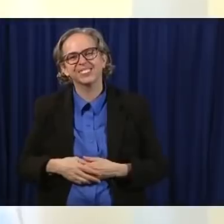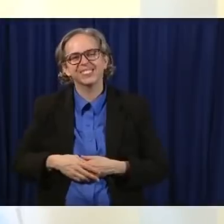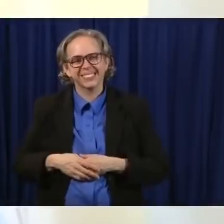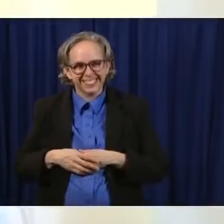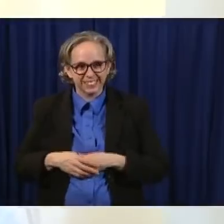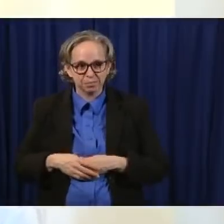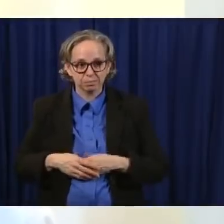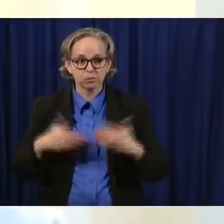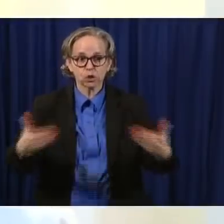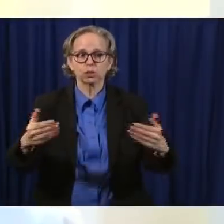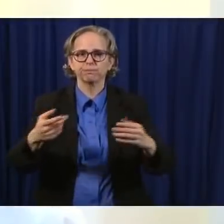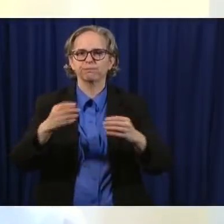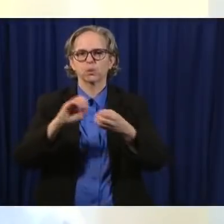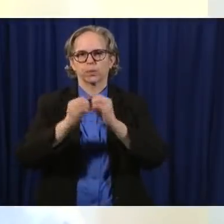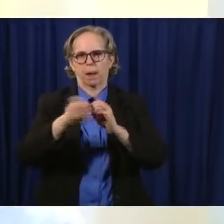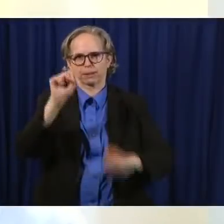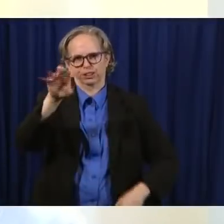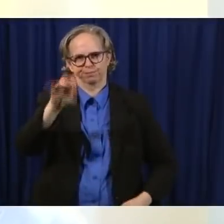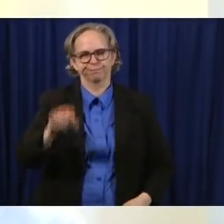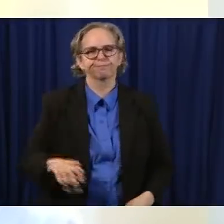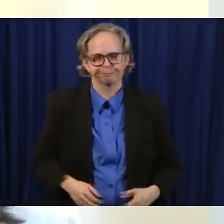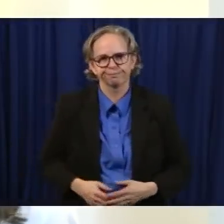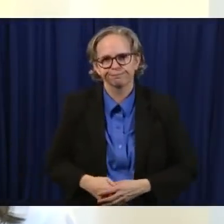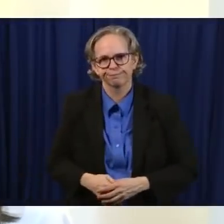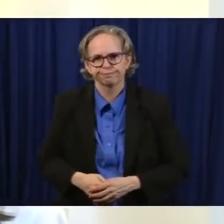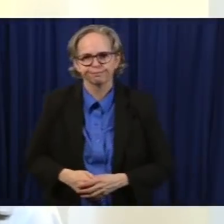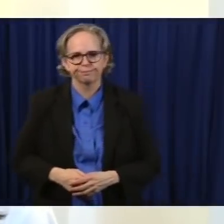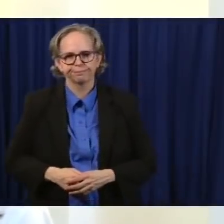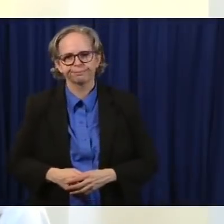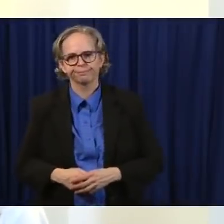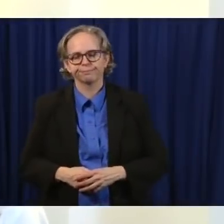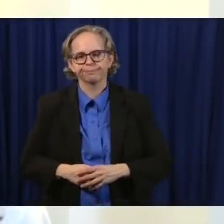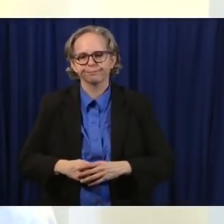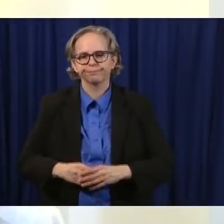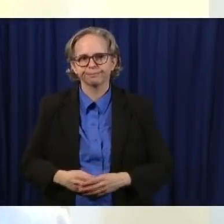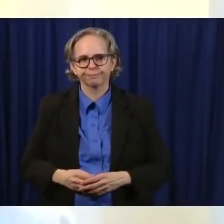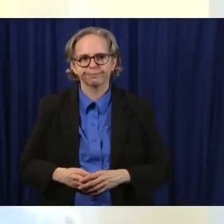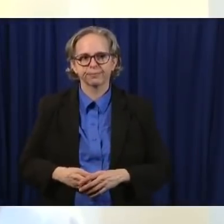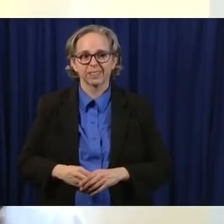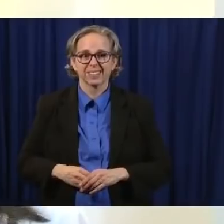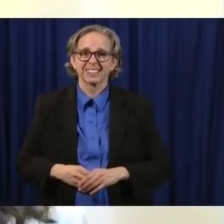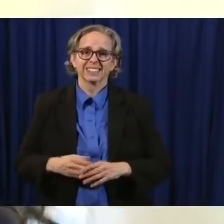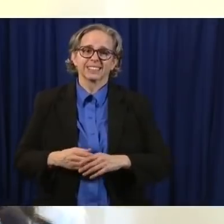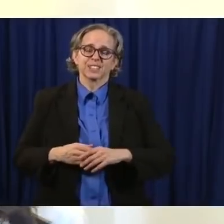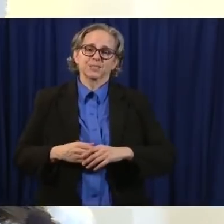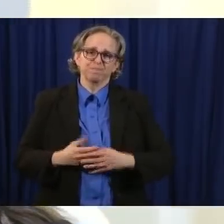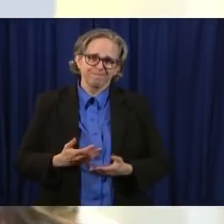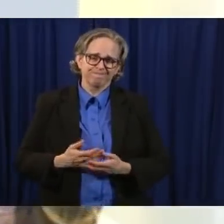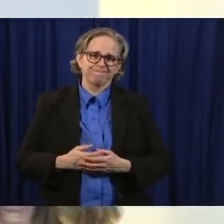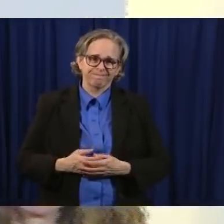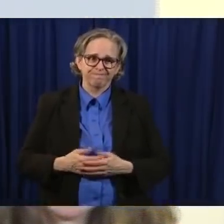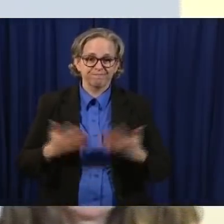GET THIS AVAILABLE TO EVERYONE PER GOVERNOR. THANKS, JON DR. AMY ACTON.